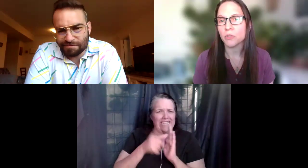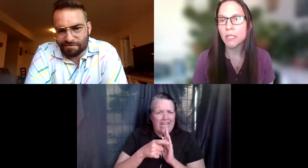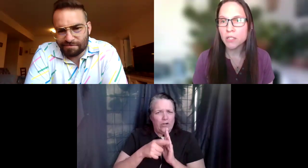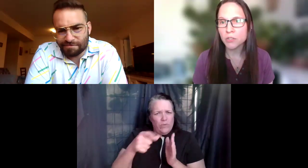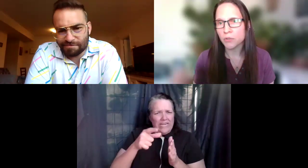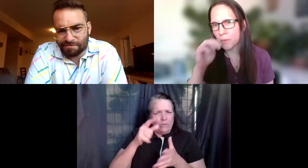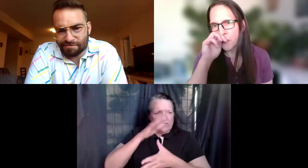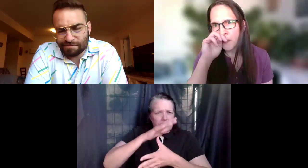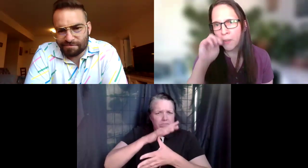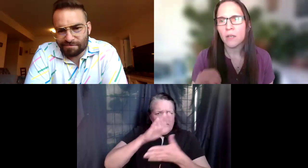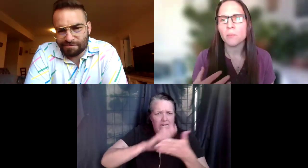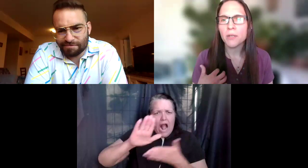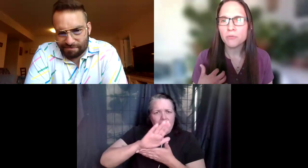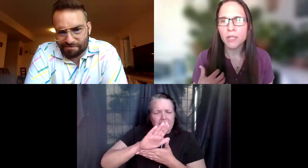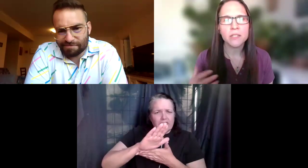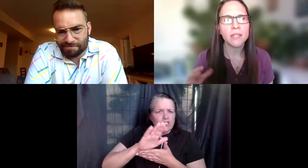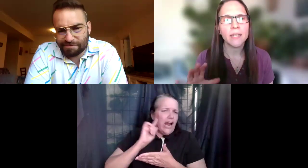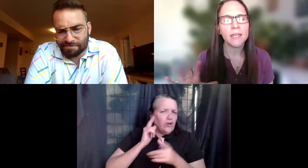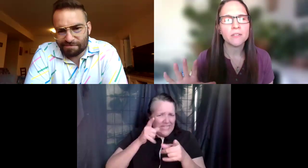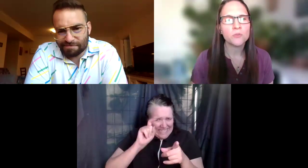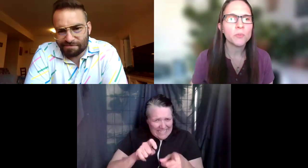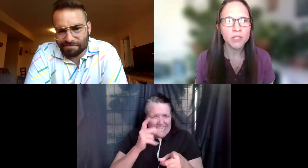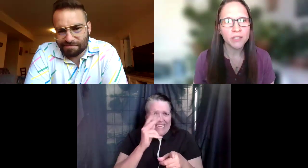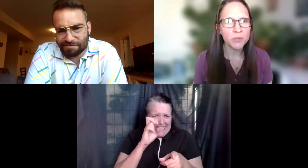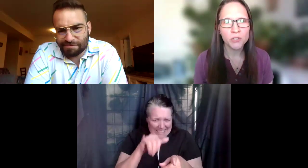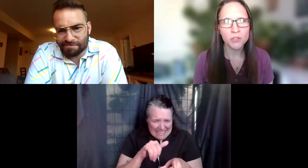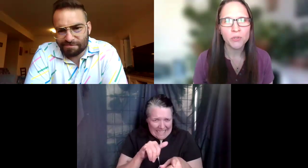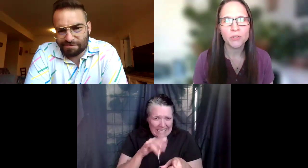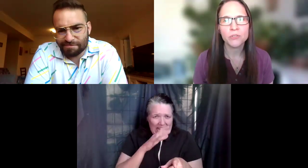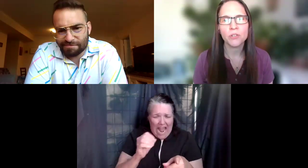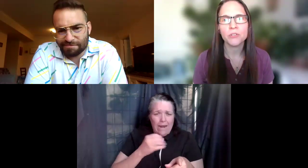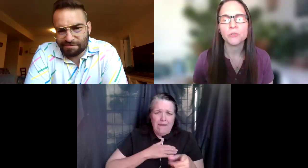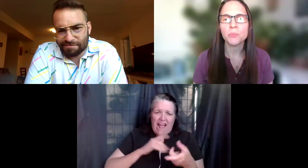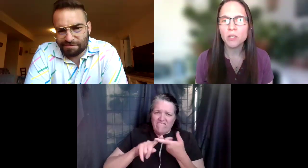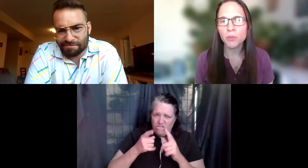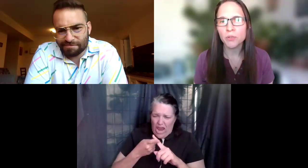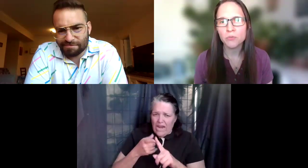looking for a kidney donor. My friend and Hayden's former sign language interpreter saw a social media post